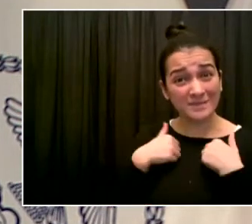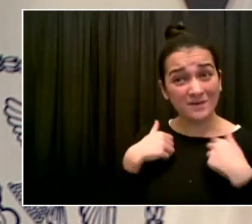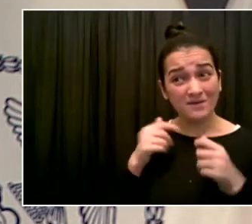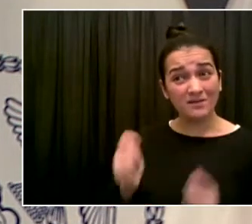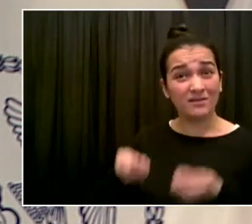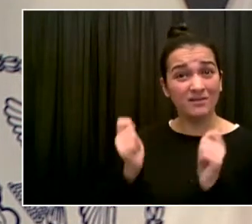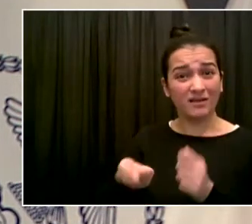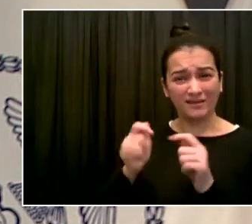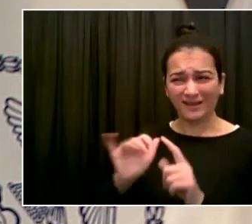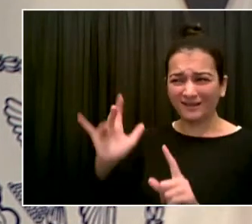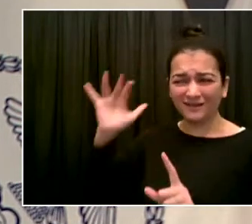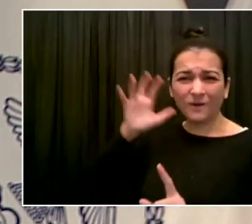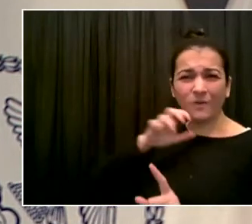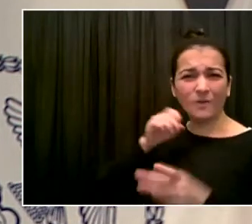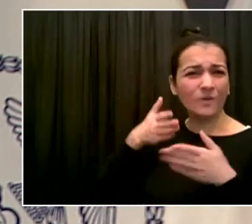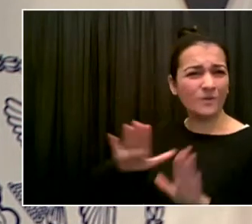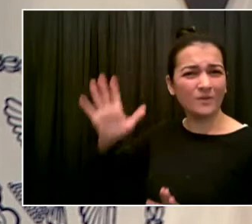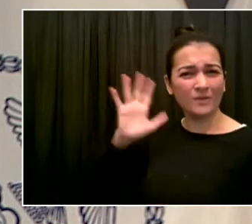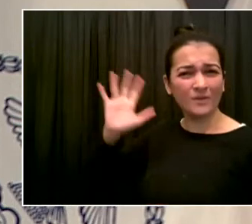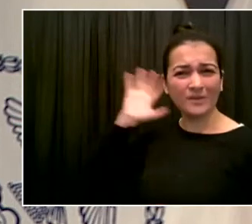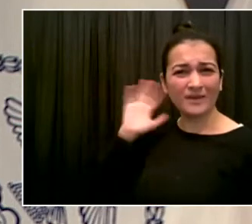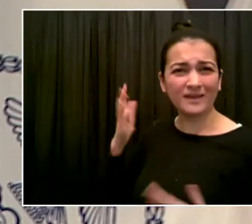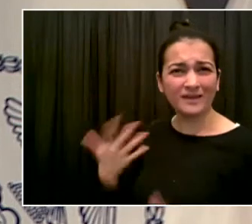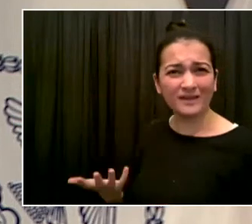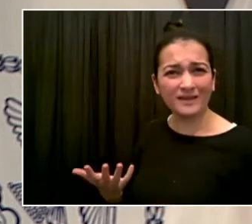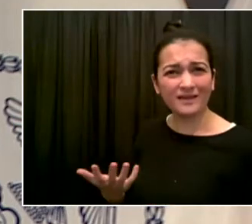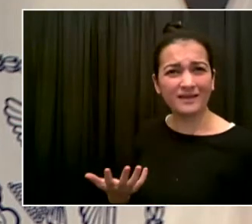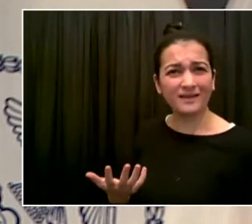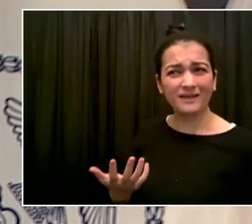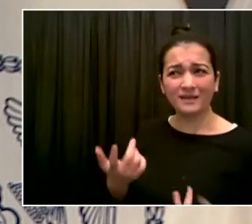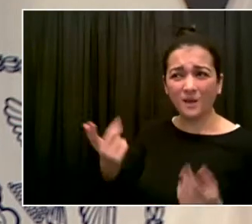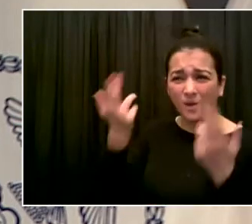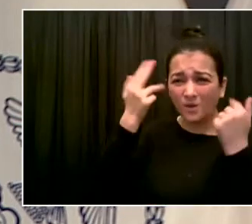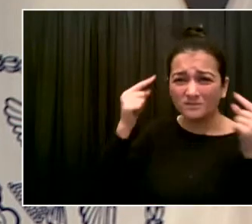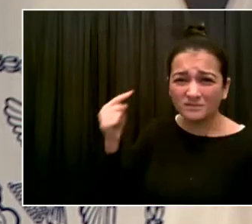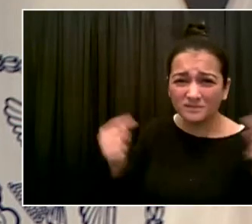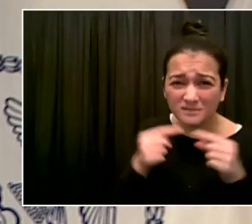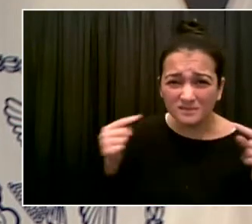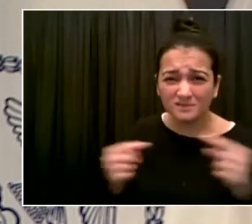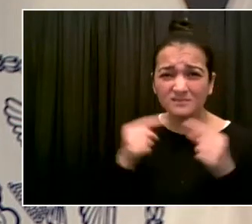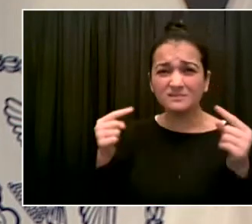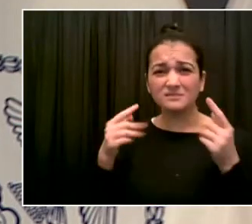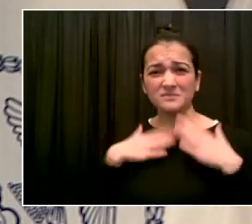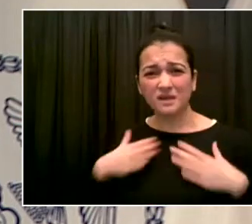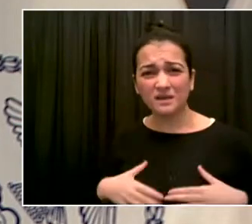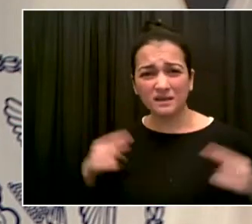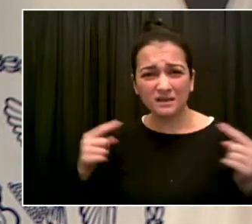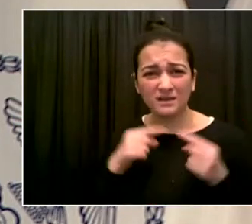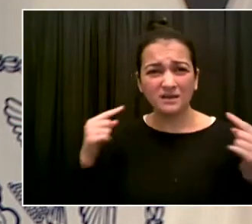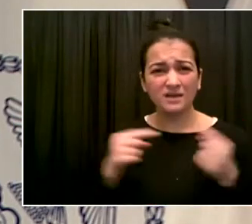SOCIETY AND AAGIN THEY ARE INHUMANE AND WE HAVE SEEN HORRIBLE, CNSOISENTTLY